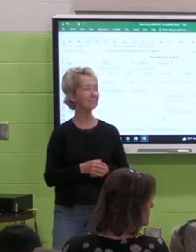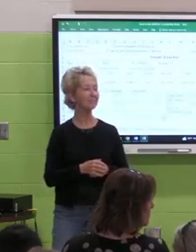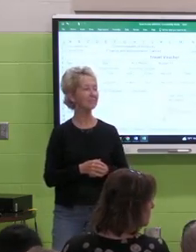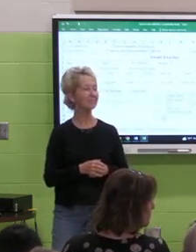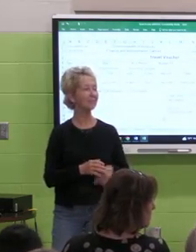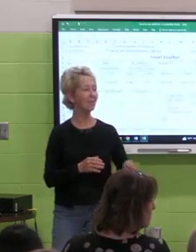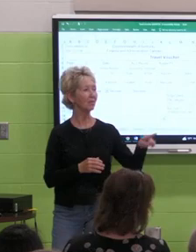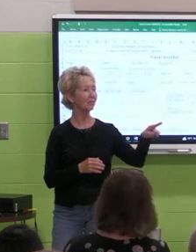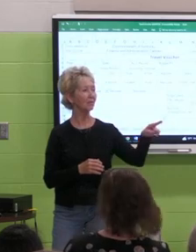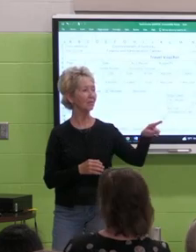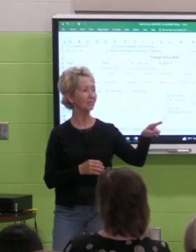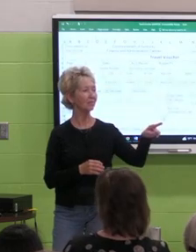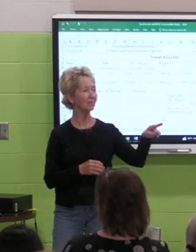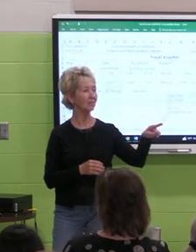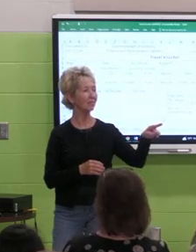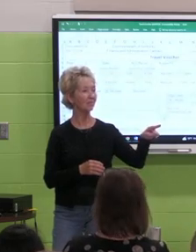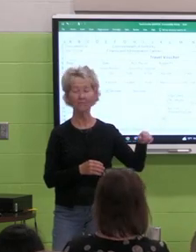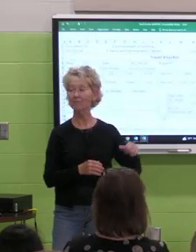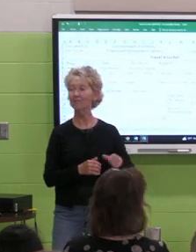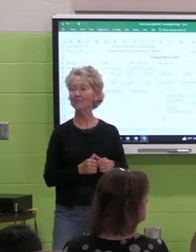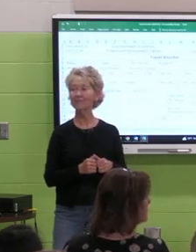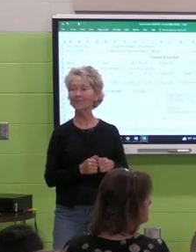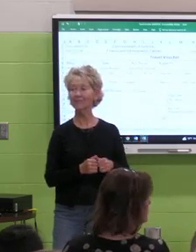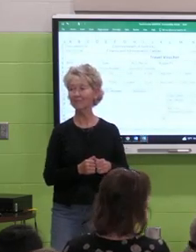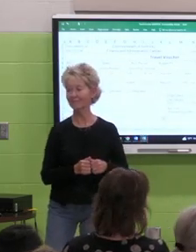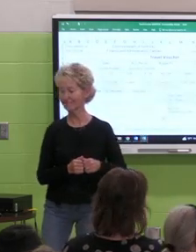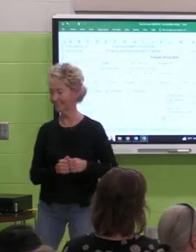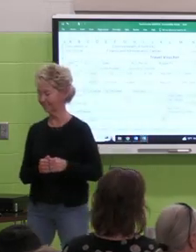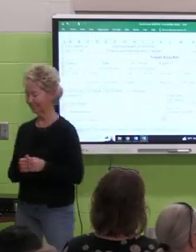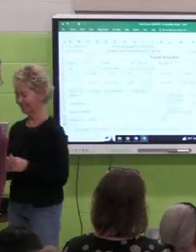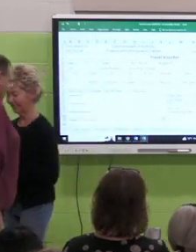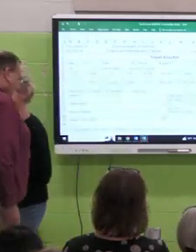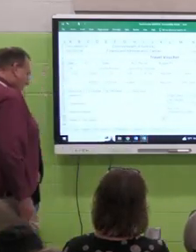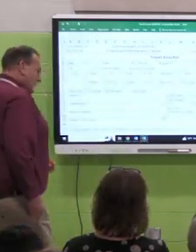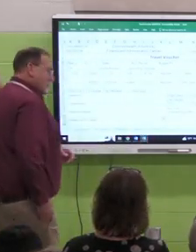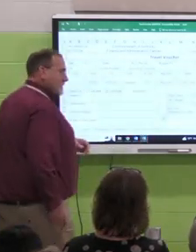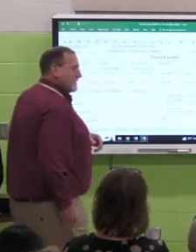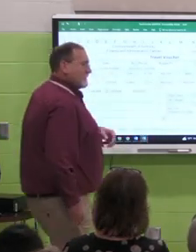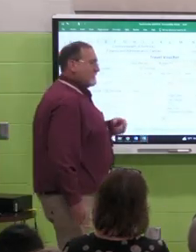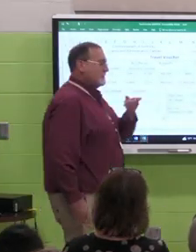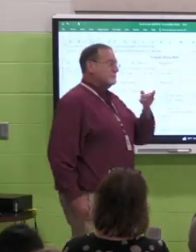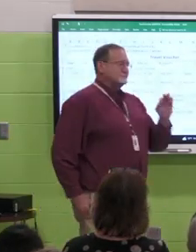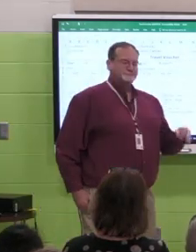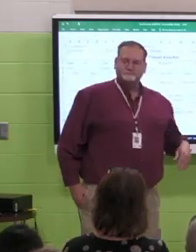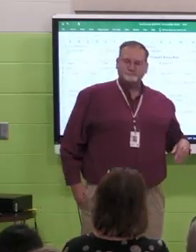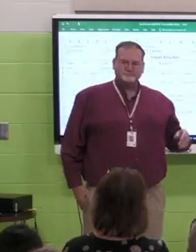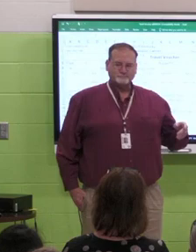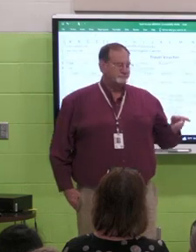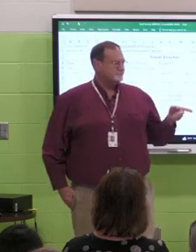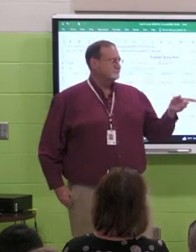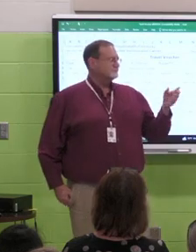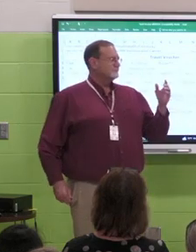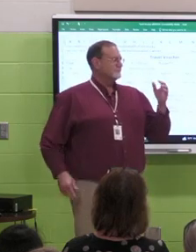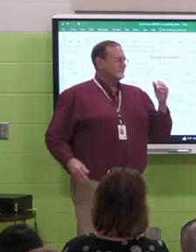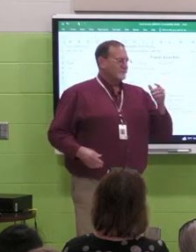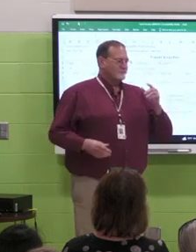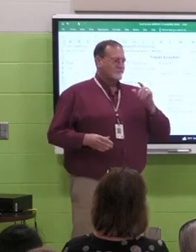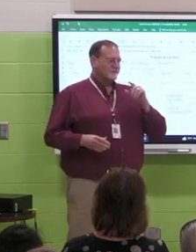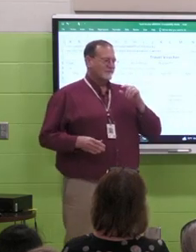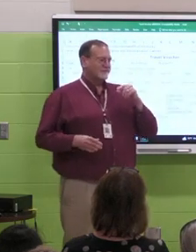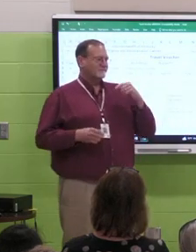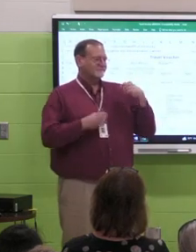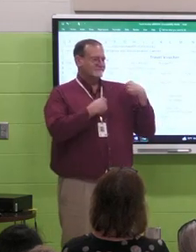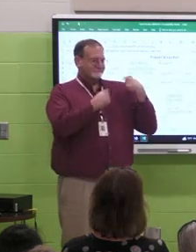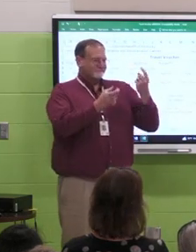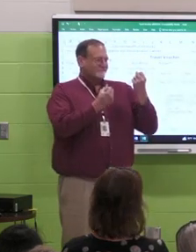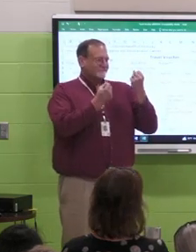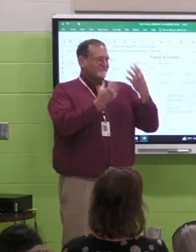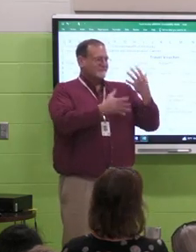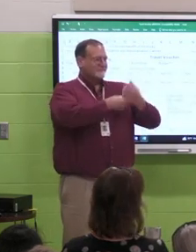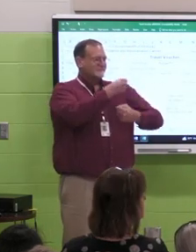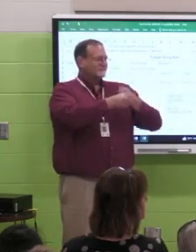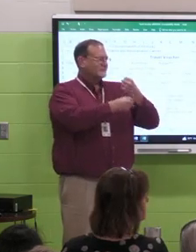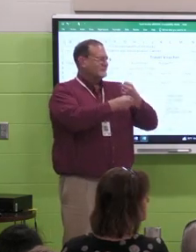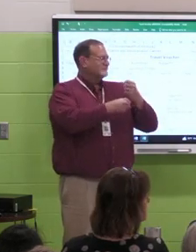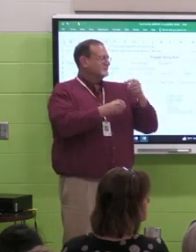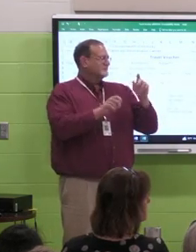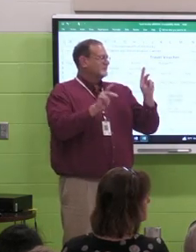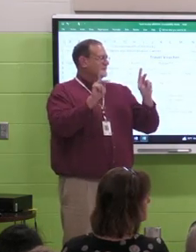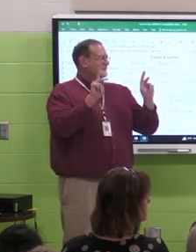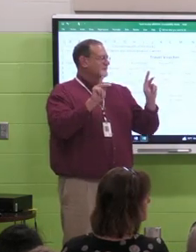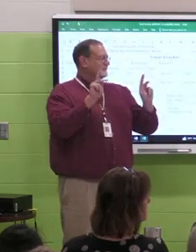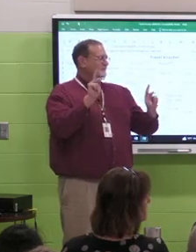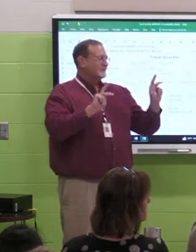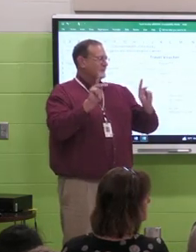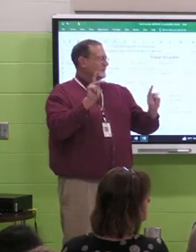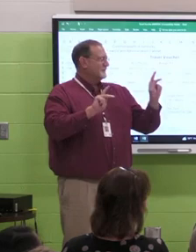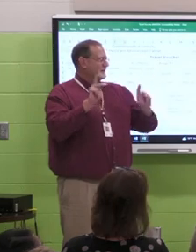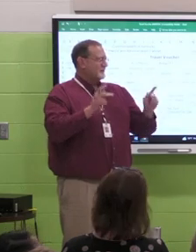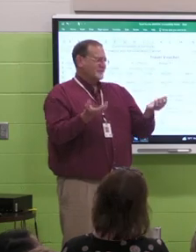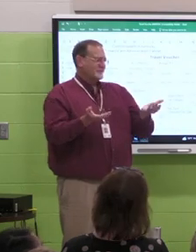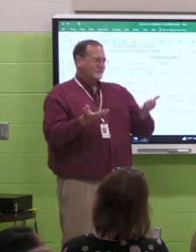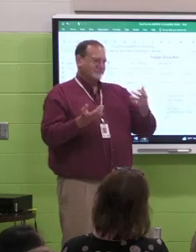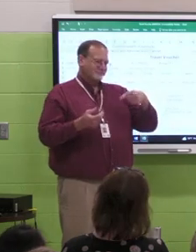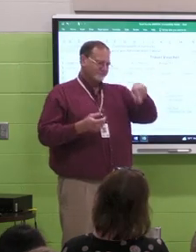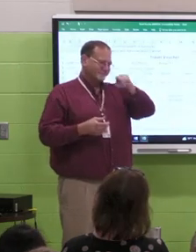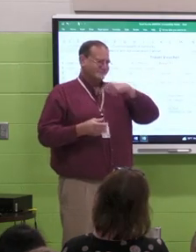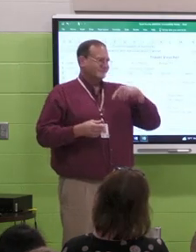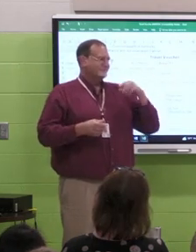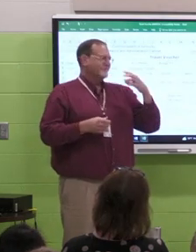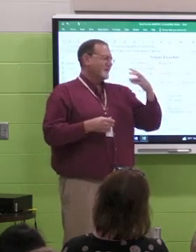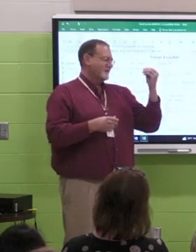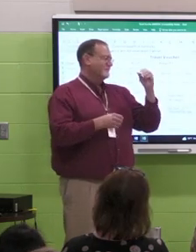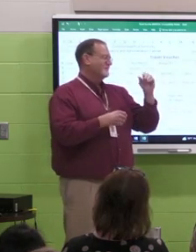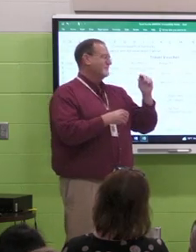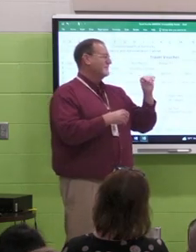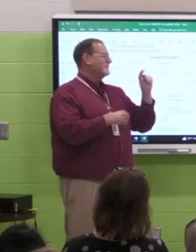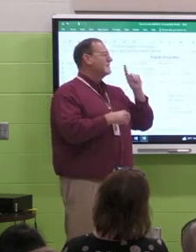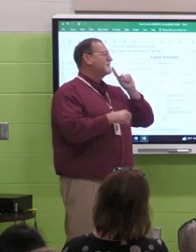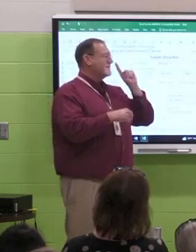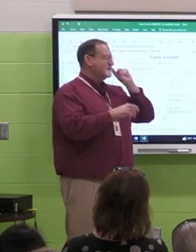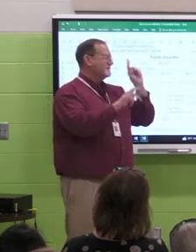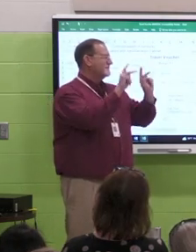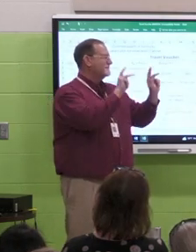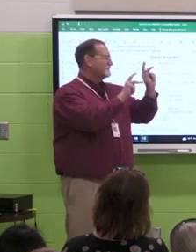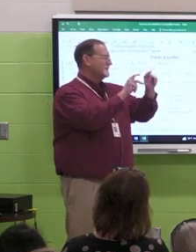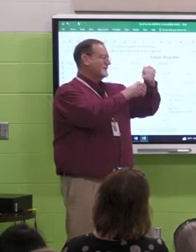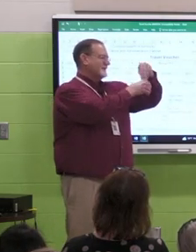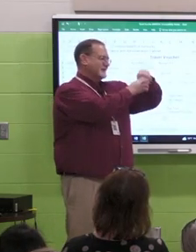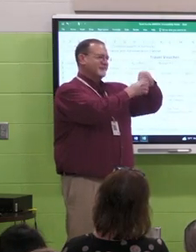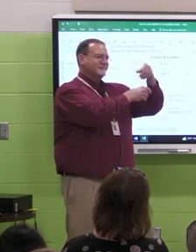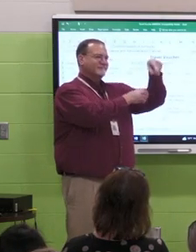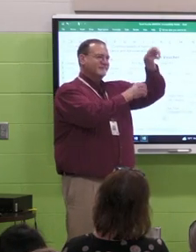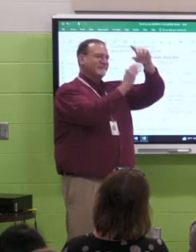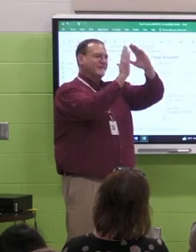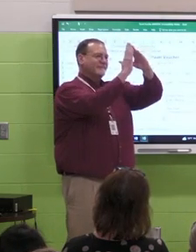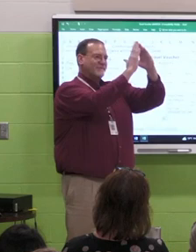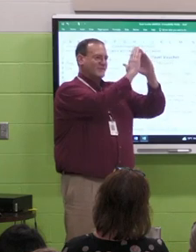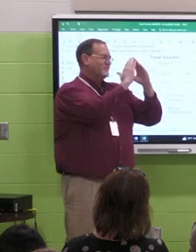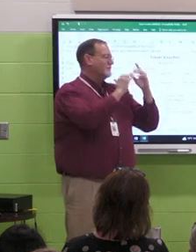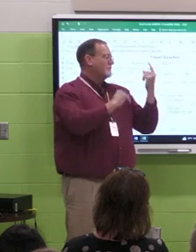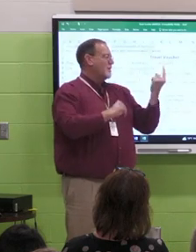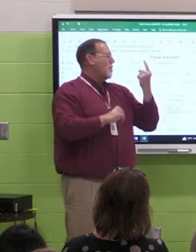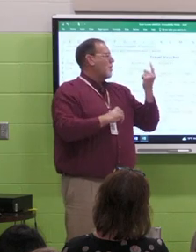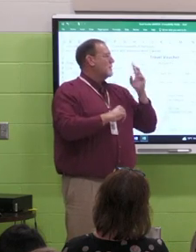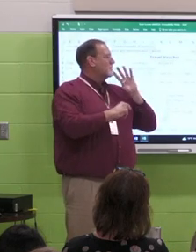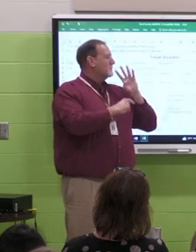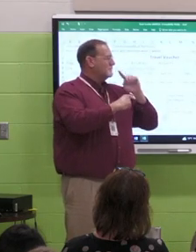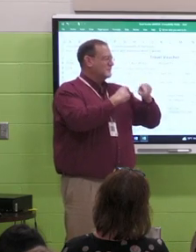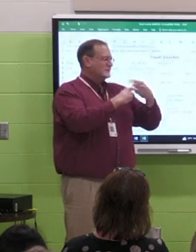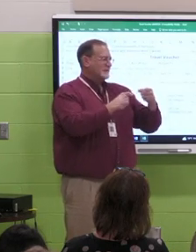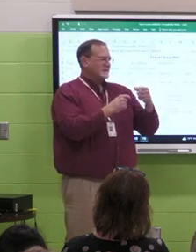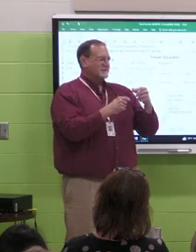ma'am for many years now people here at the school and other Deaf individuals in the community have